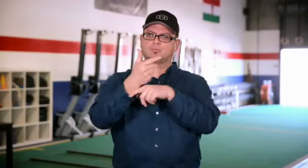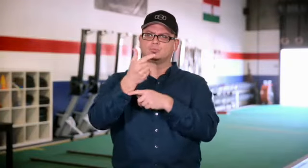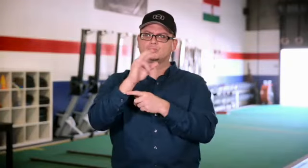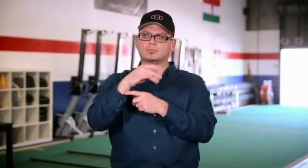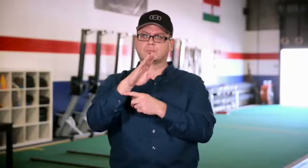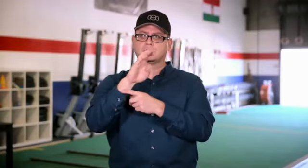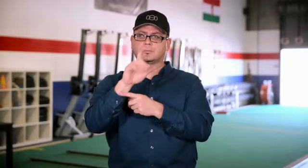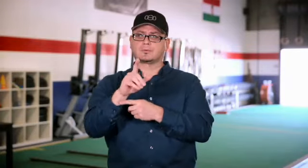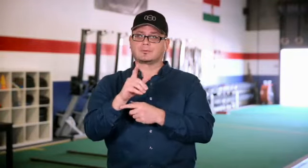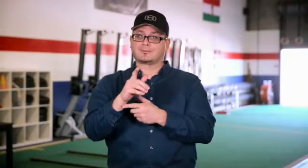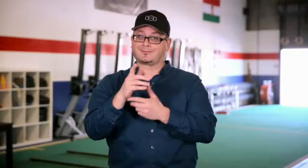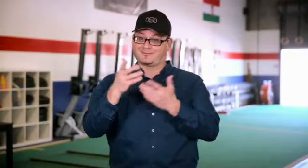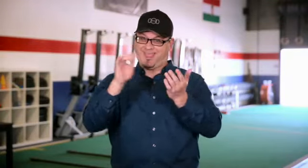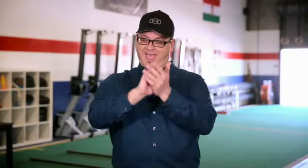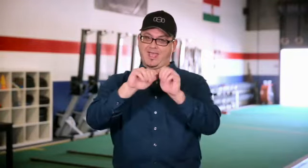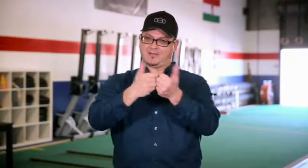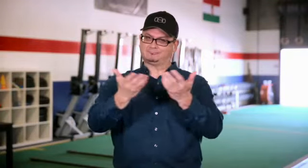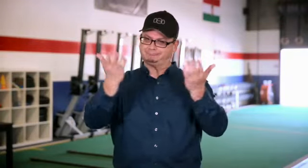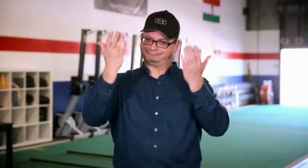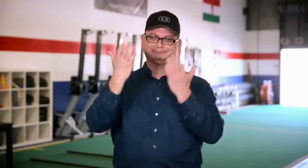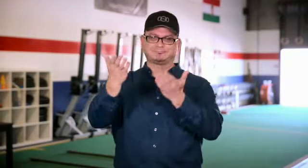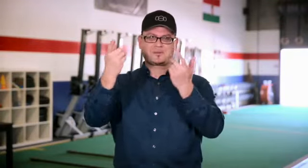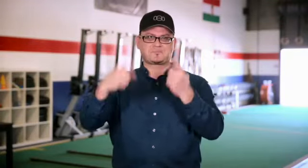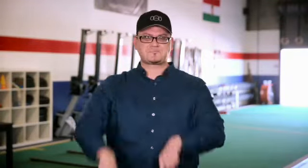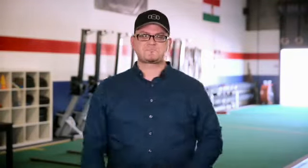I used that knowledge to found Gripbell. That's how it all happened.